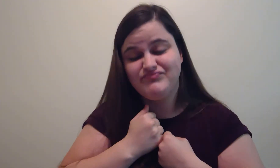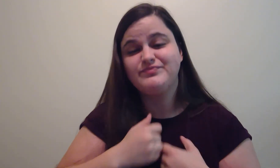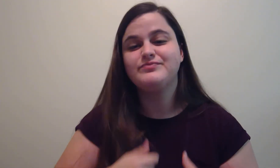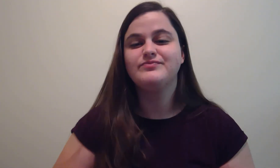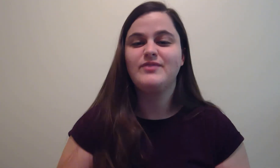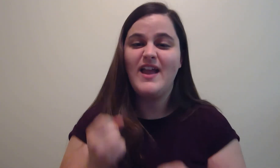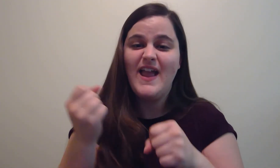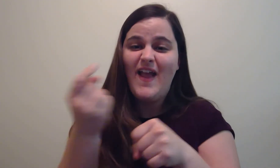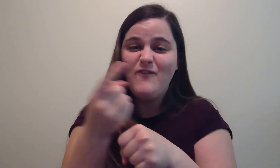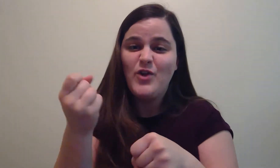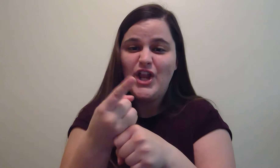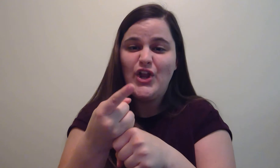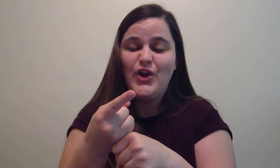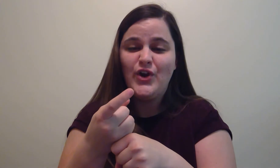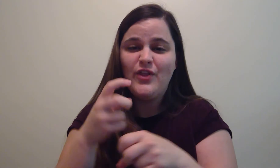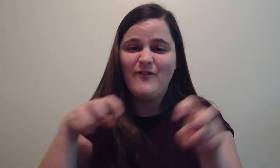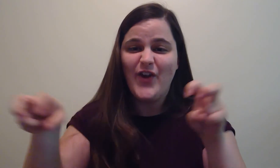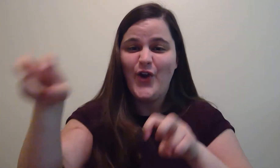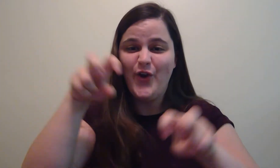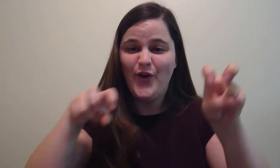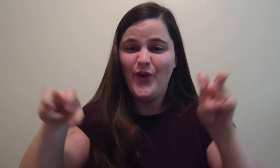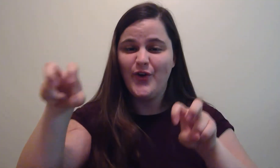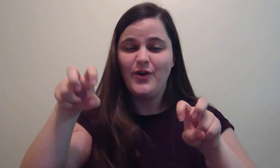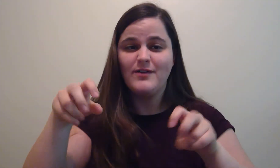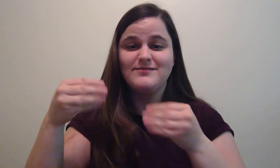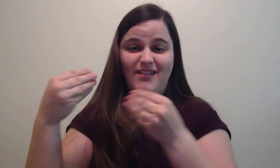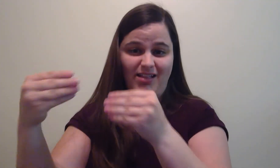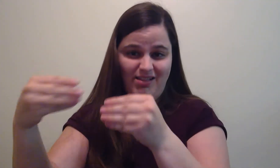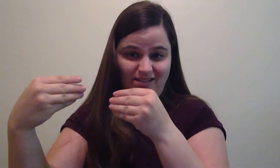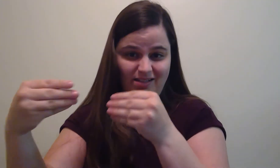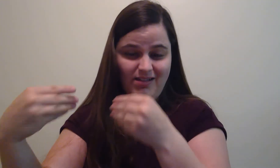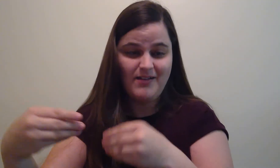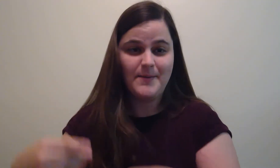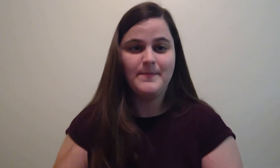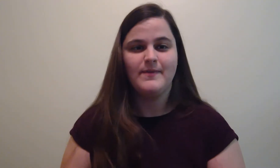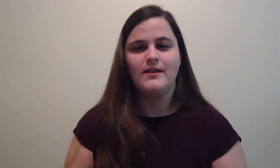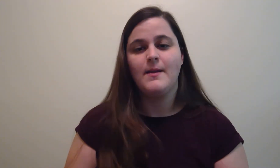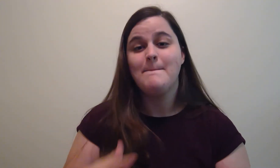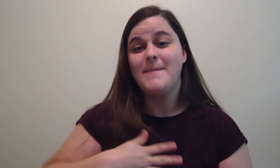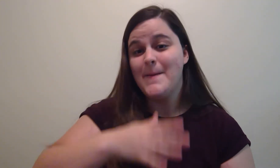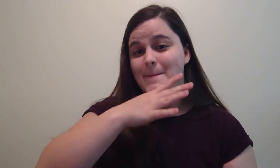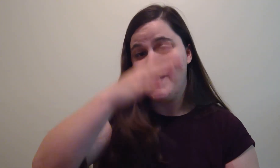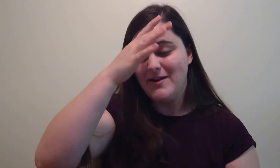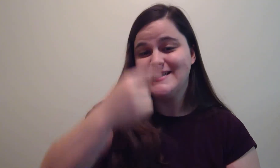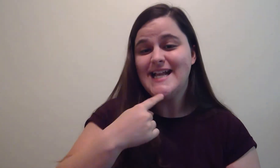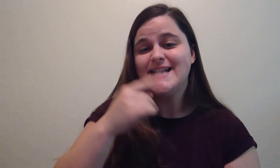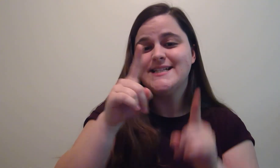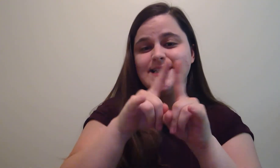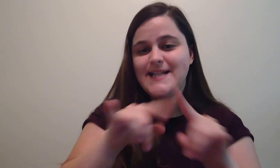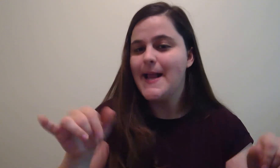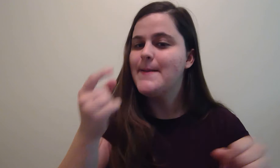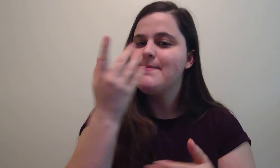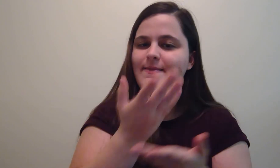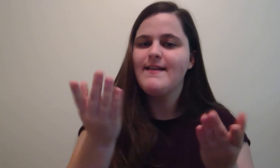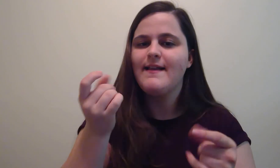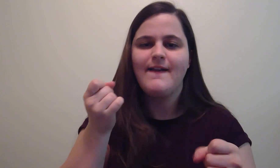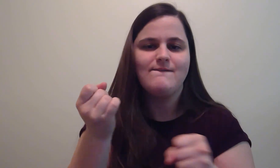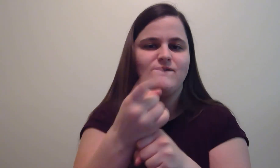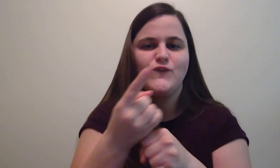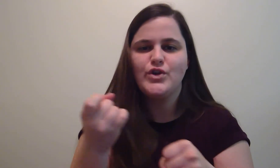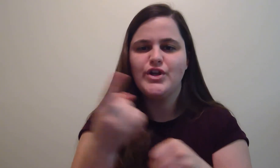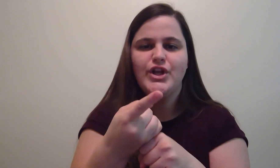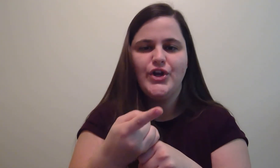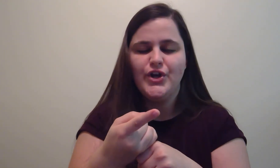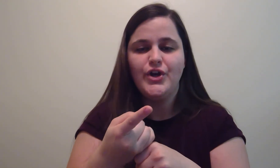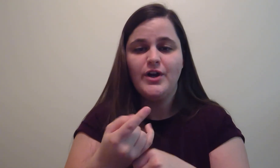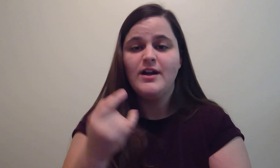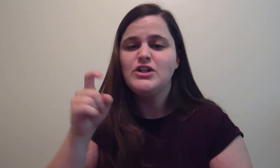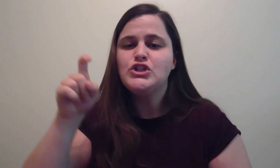We see them every year at the Mayfield County Fair, and my parents always say the same thing: